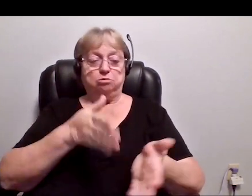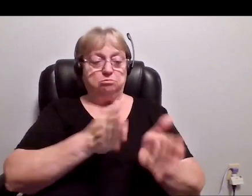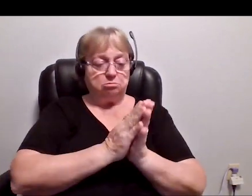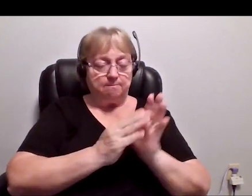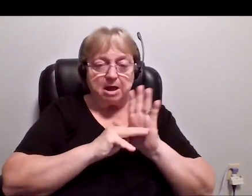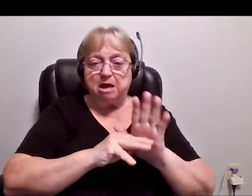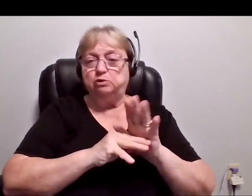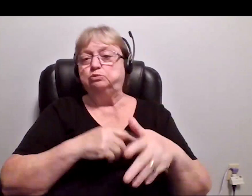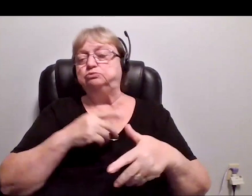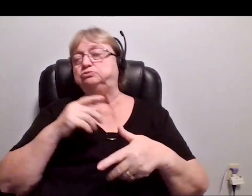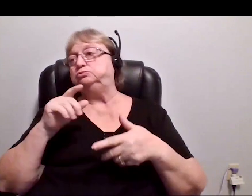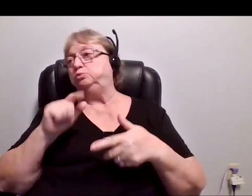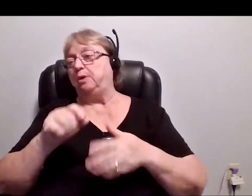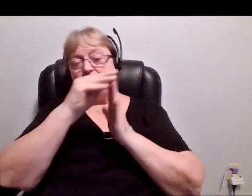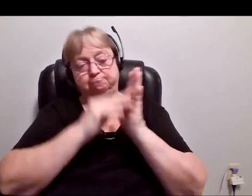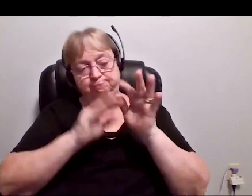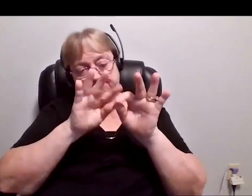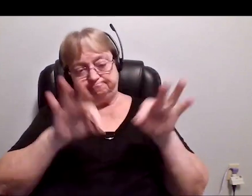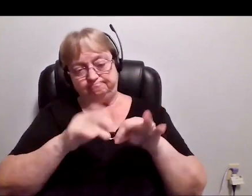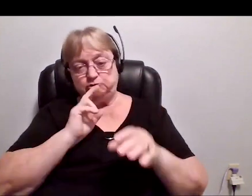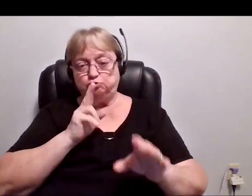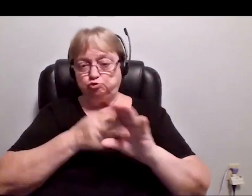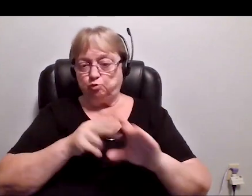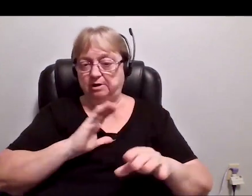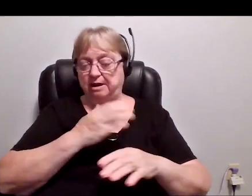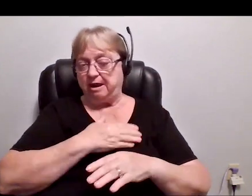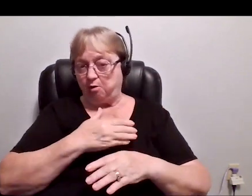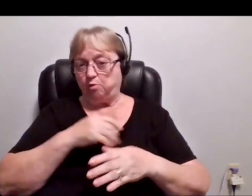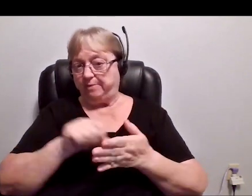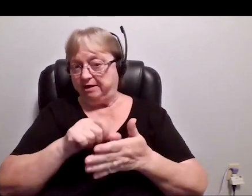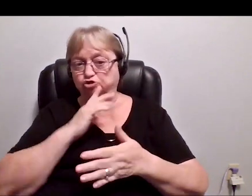You can fill out a form to join our Slack page and be a volunteer.